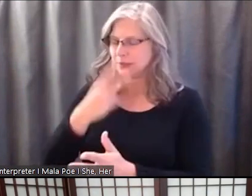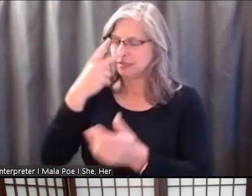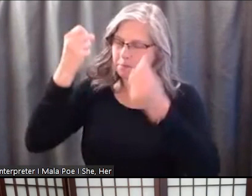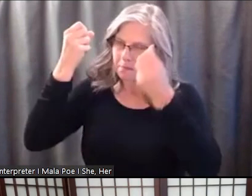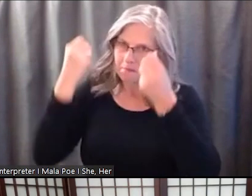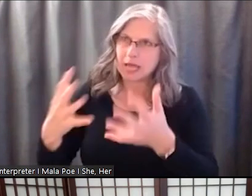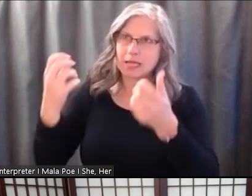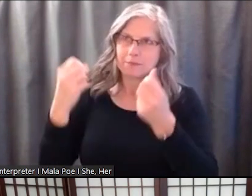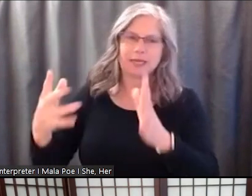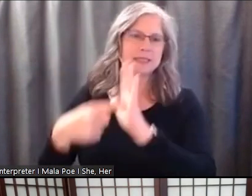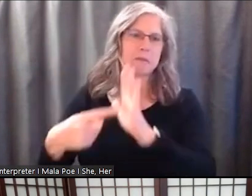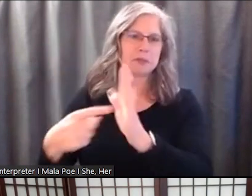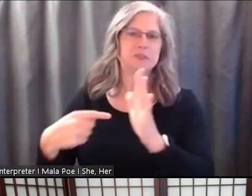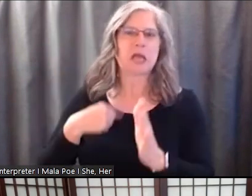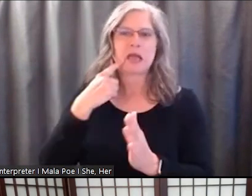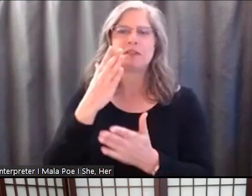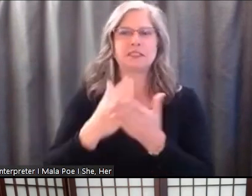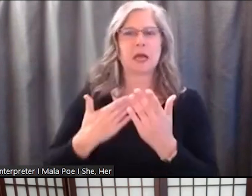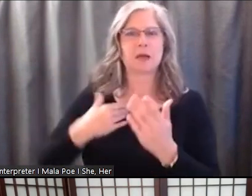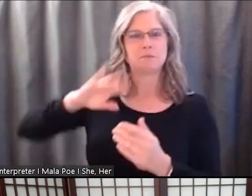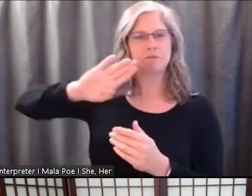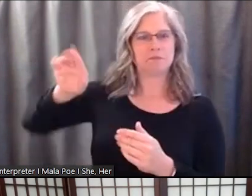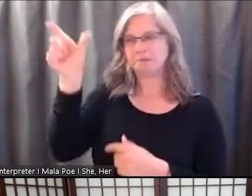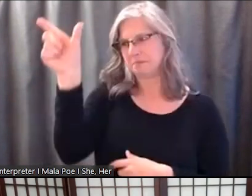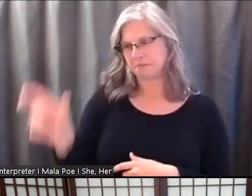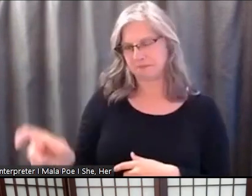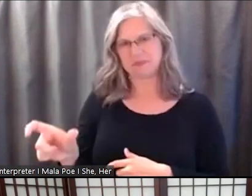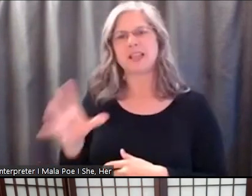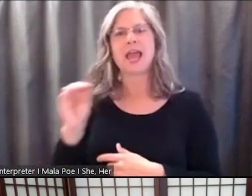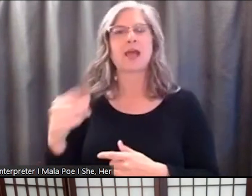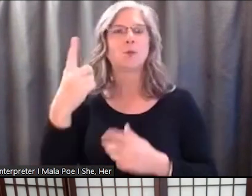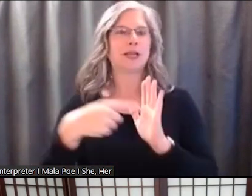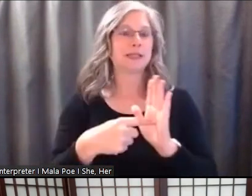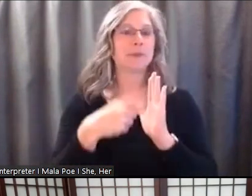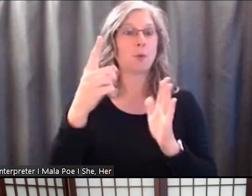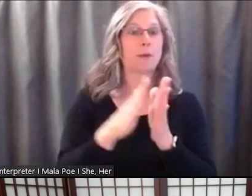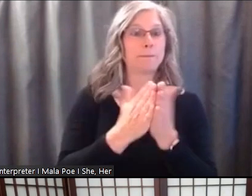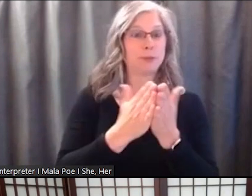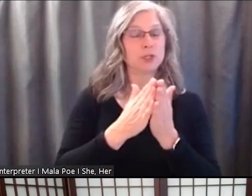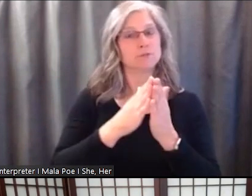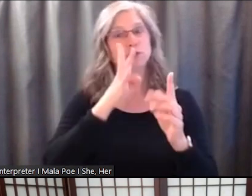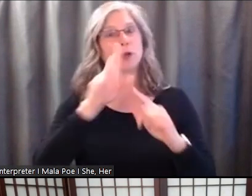I shared a few here on the right, and also I shared an example of a book that's framed around last speaker's.